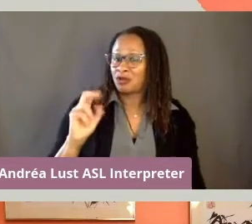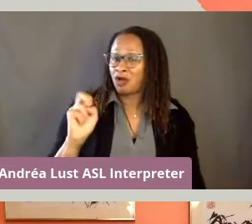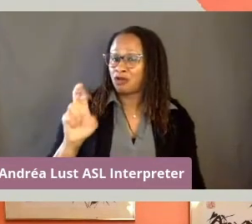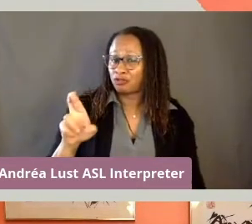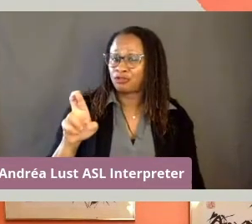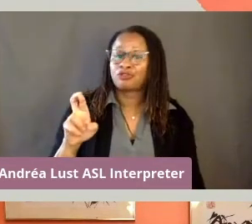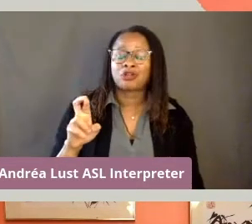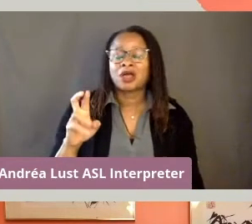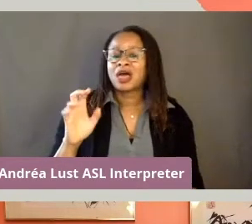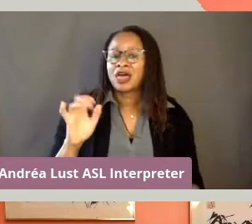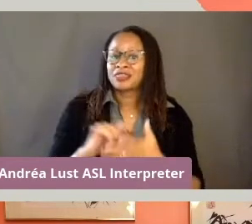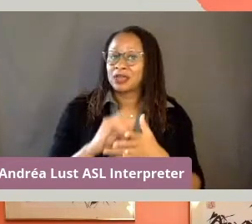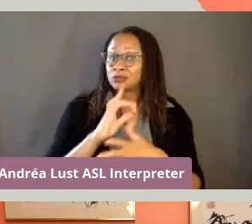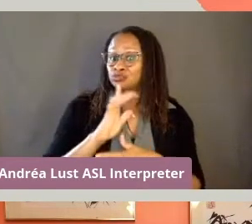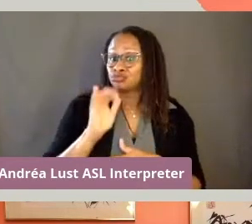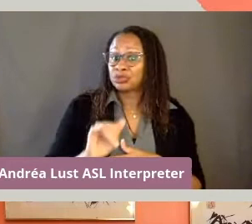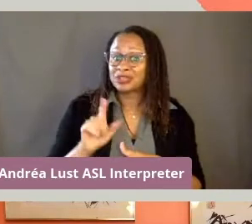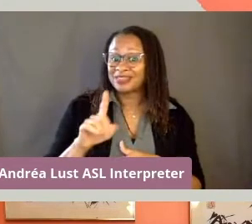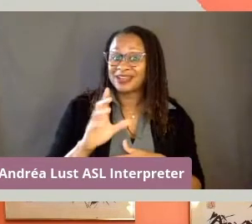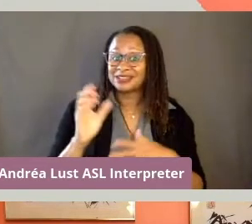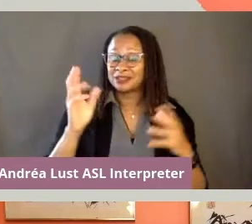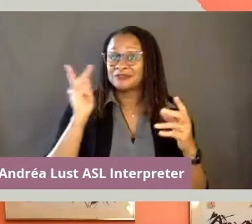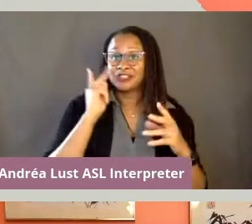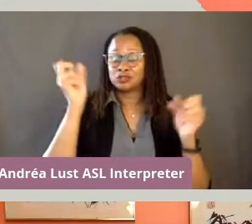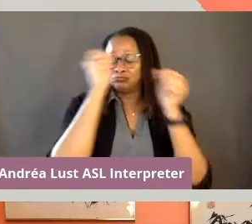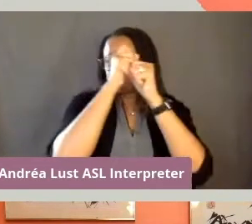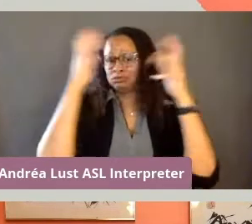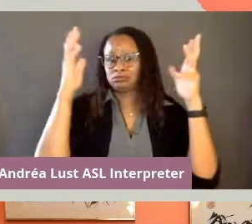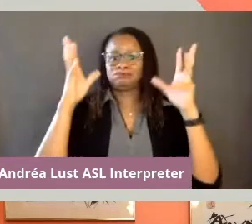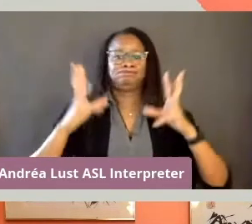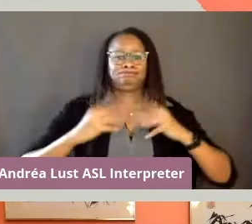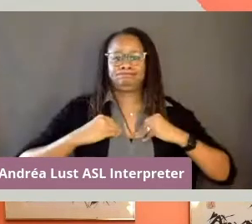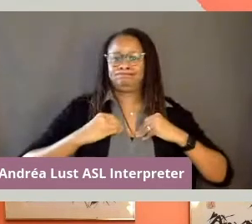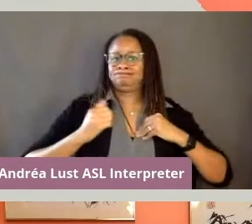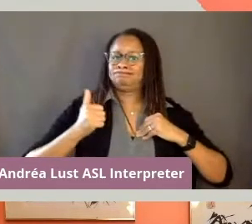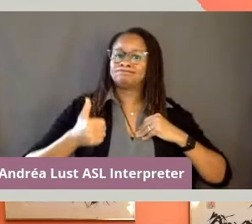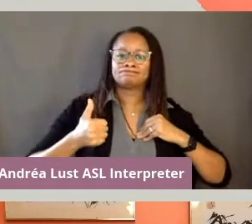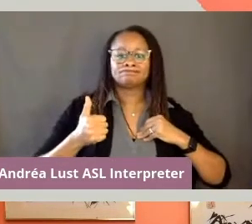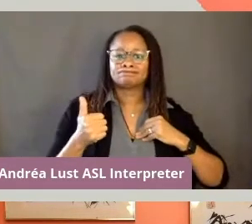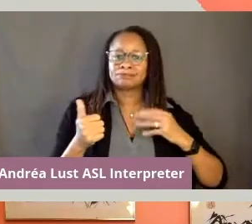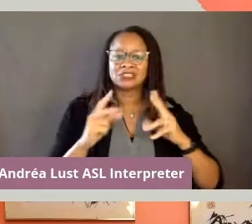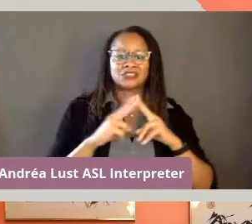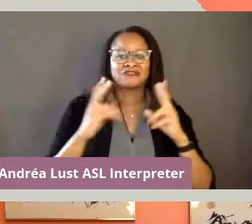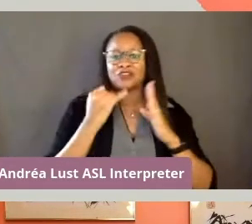that's a vision we are on board , 'cause it's very artistic and creative.